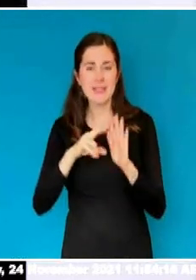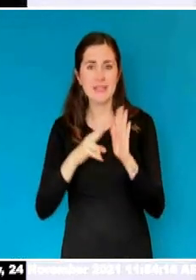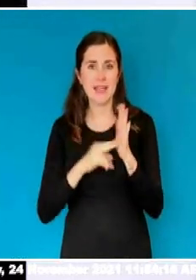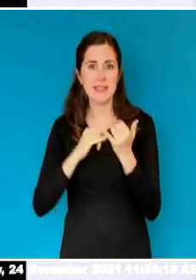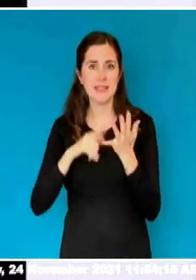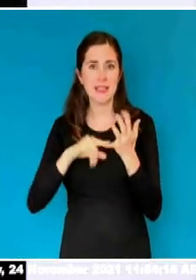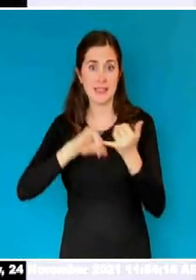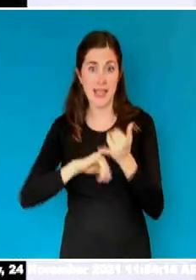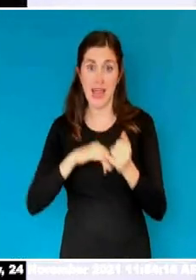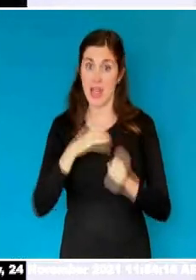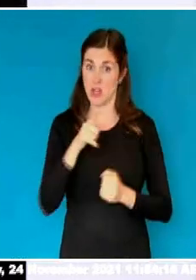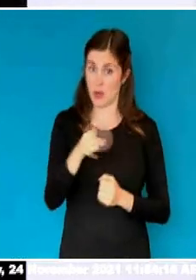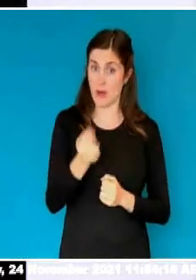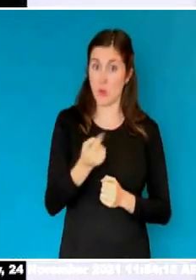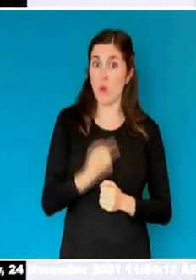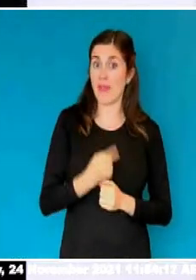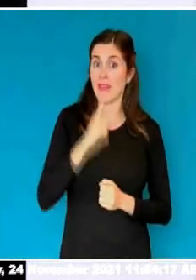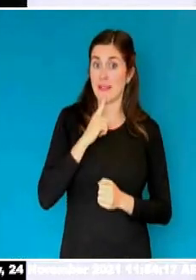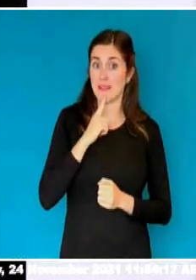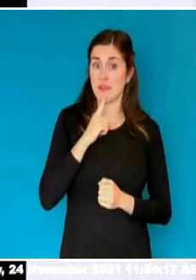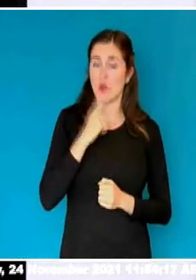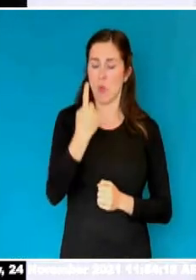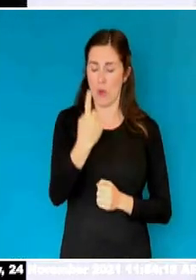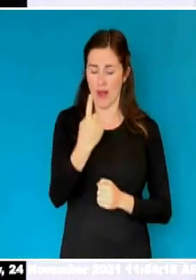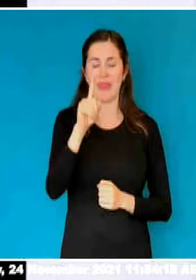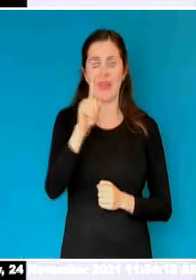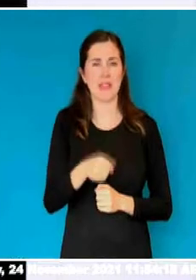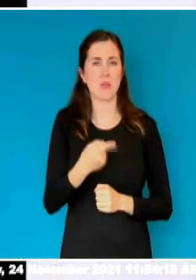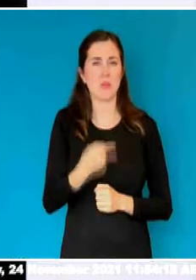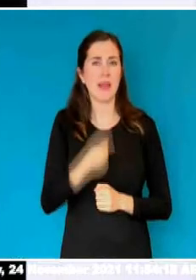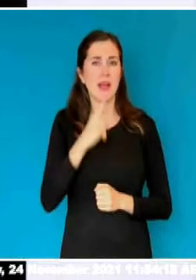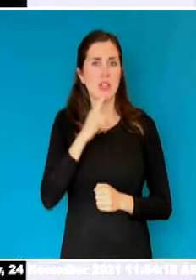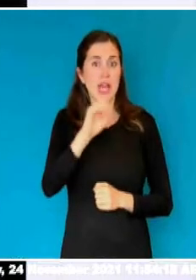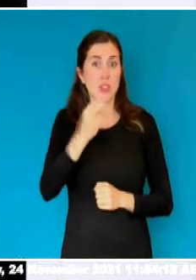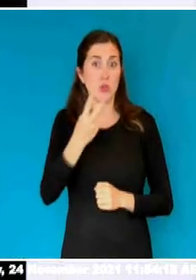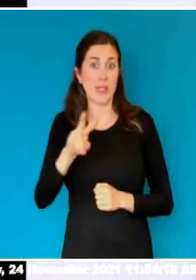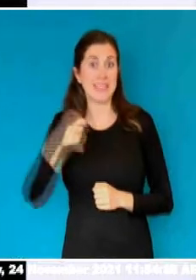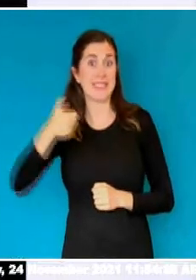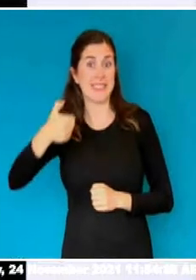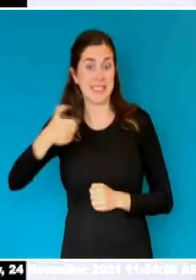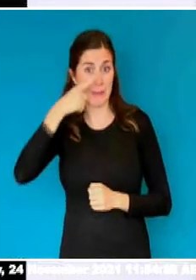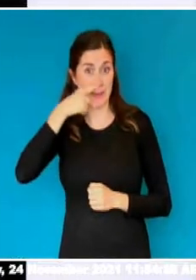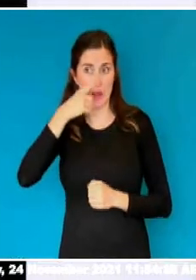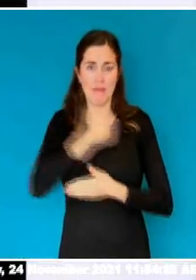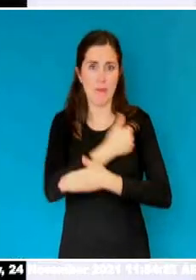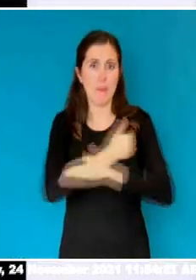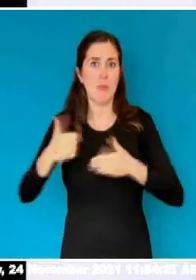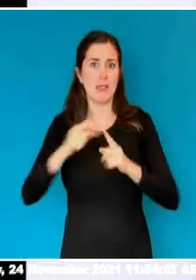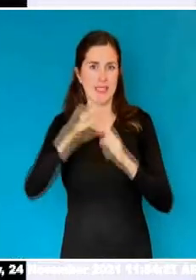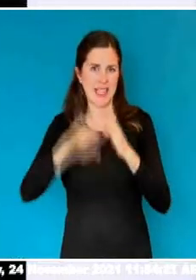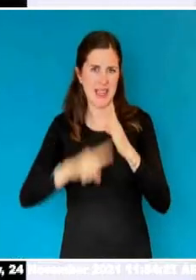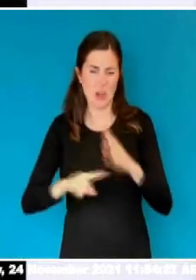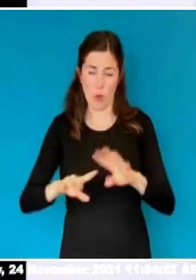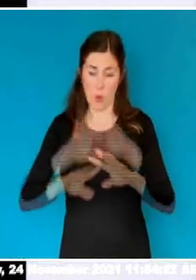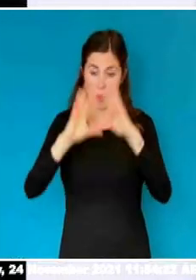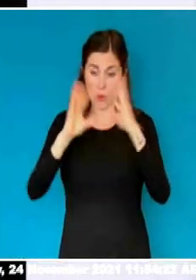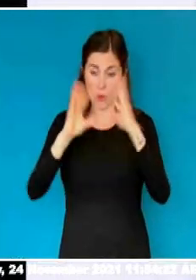1,126 employees with a permanent disability or 8.9 per cent; is that